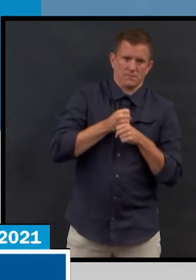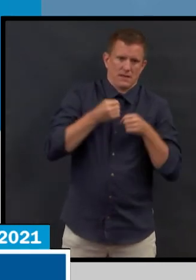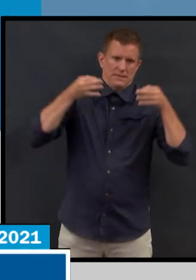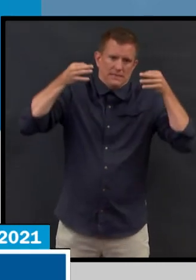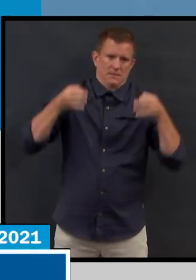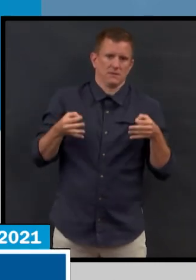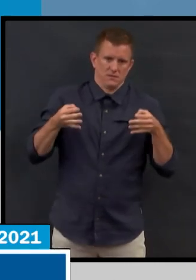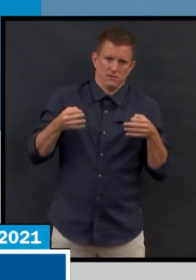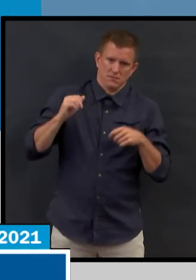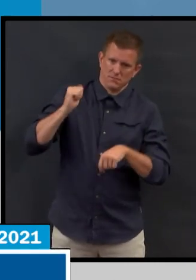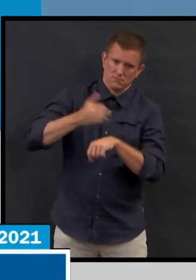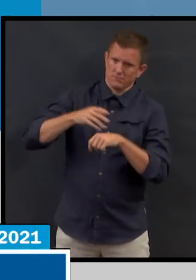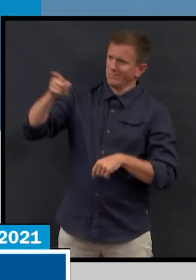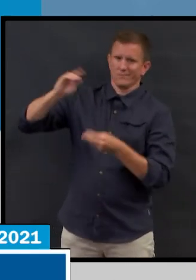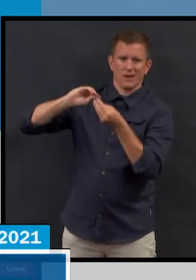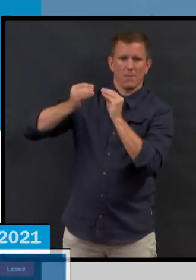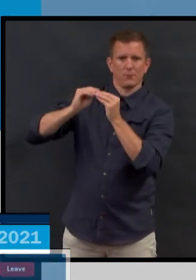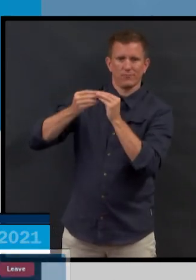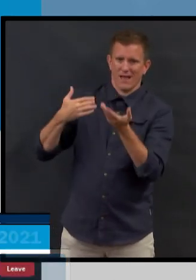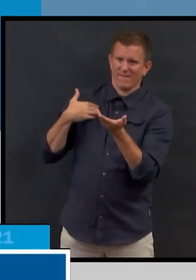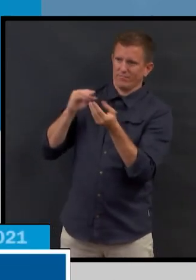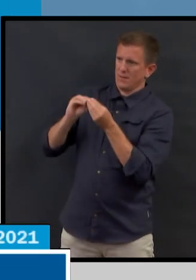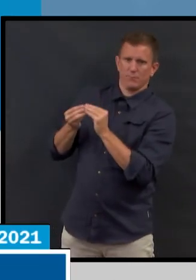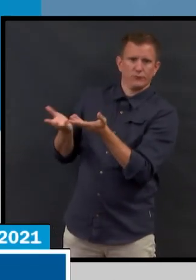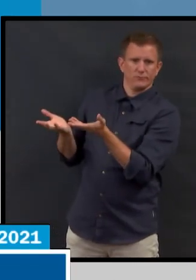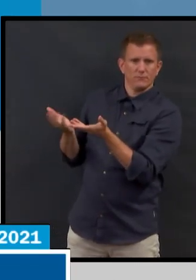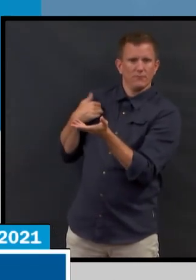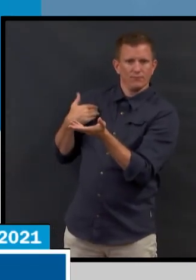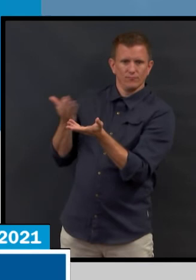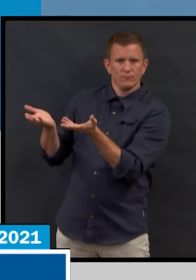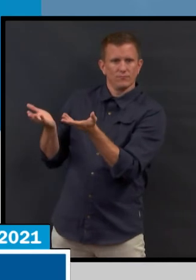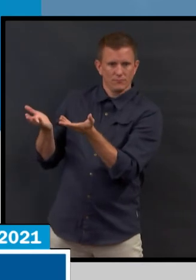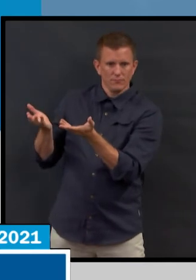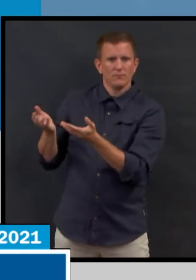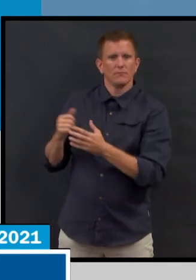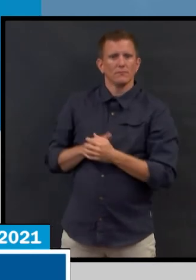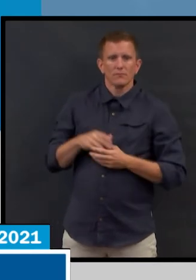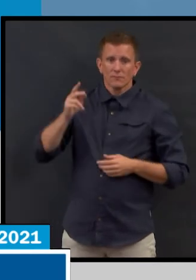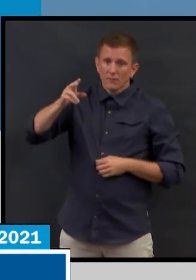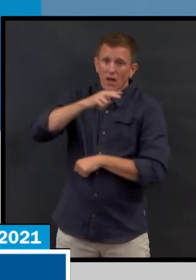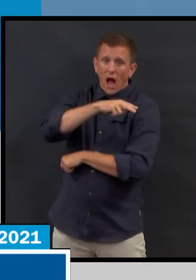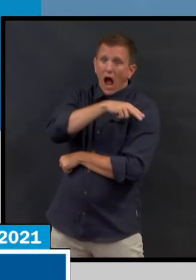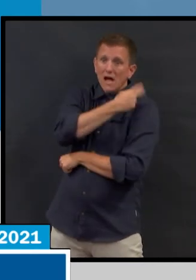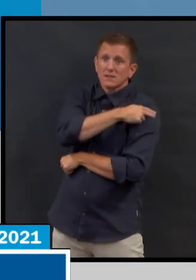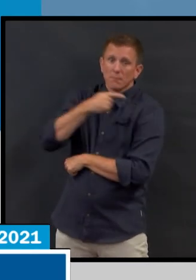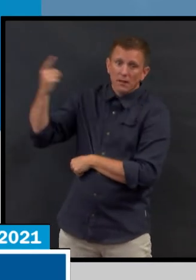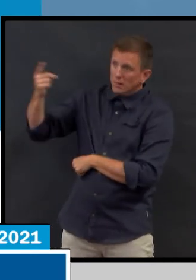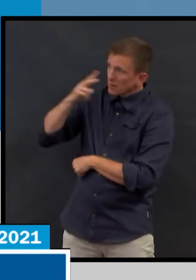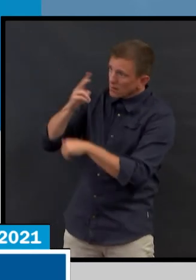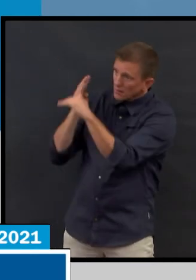on a daily basis we look at our hospitalization rates as well as the availability of beds